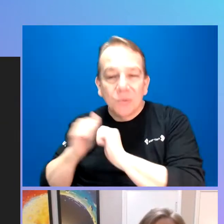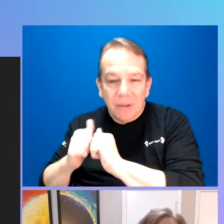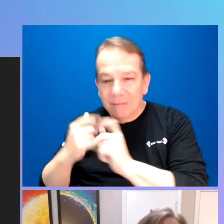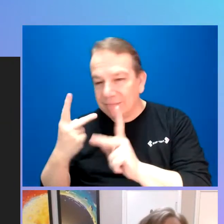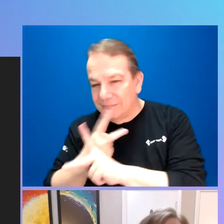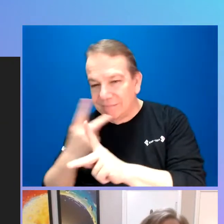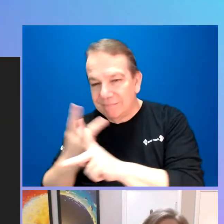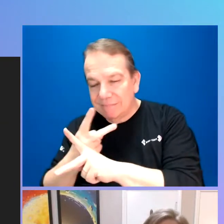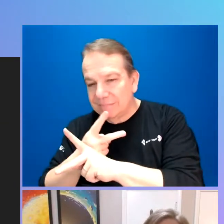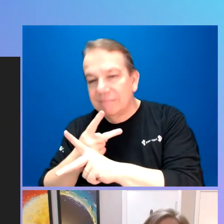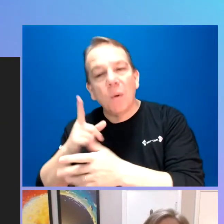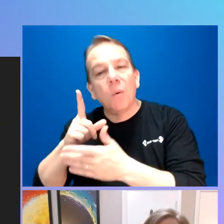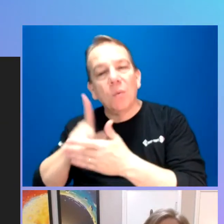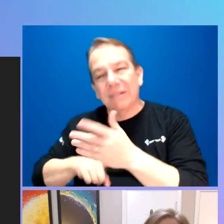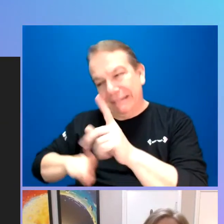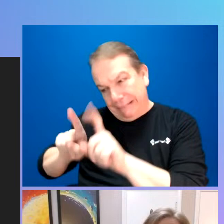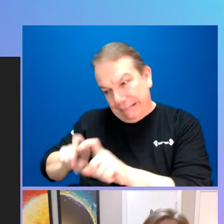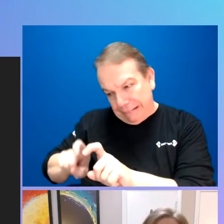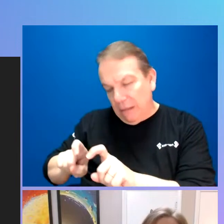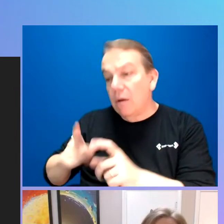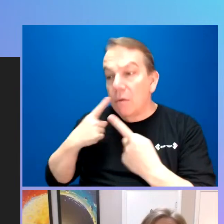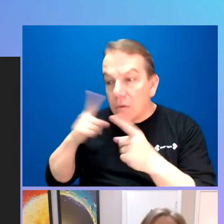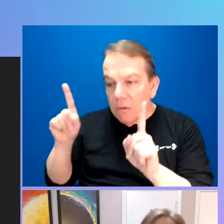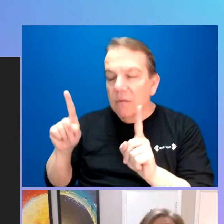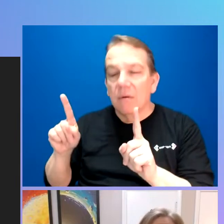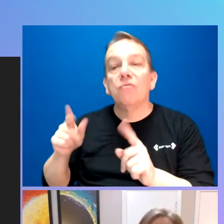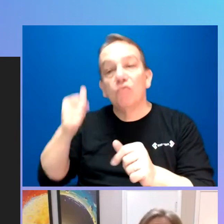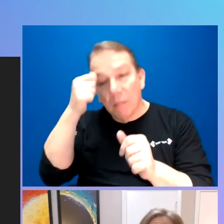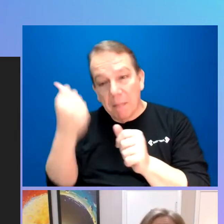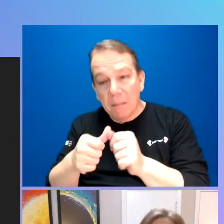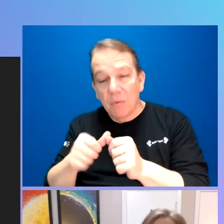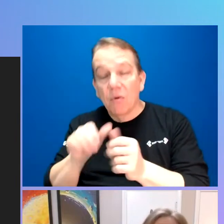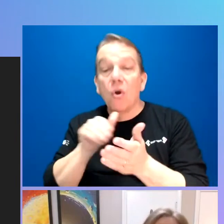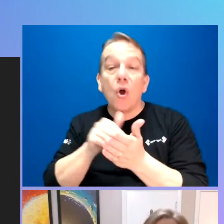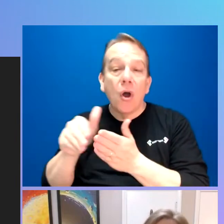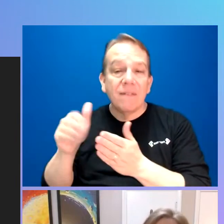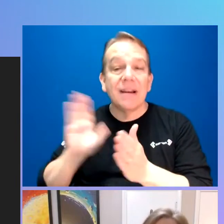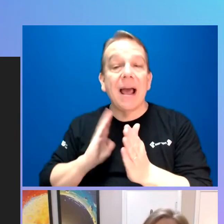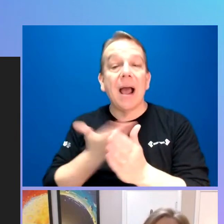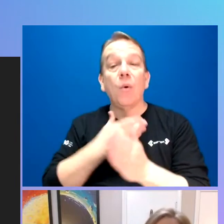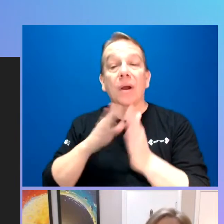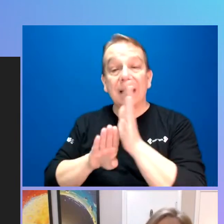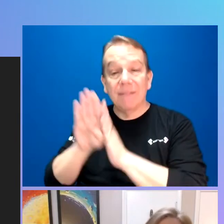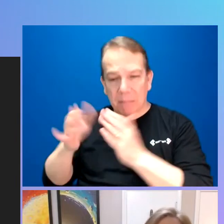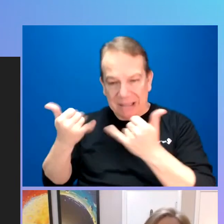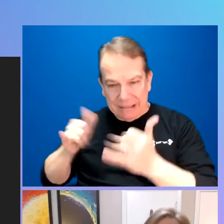example to test together with a screen reader, because remember, oftentimes our developers are